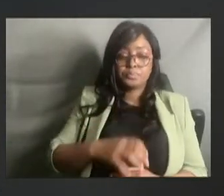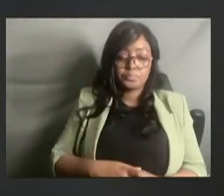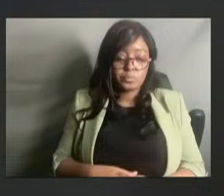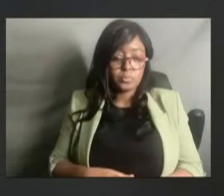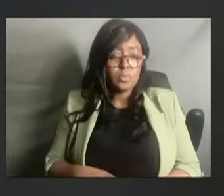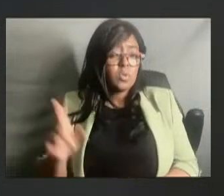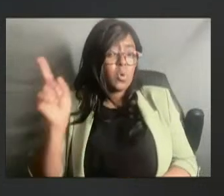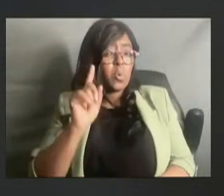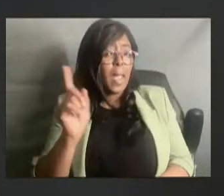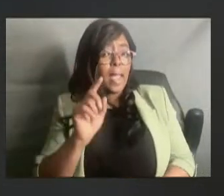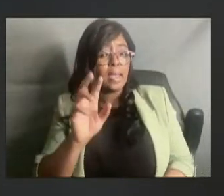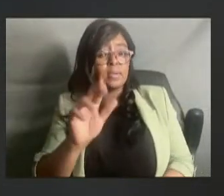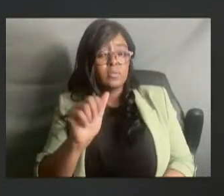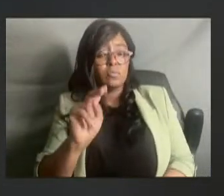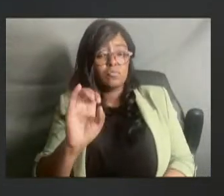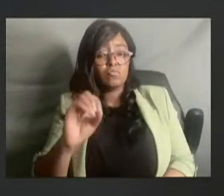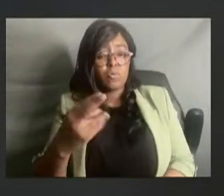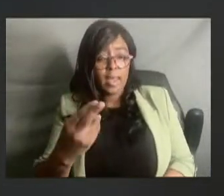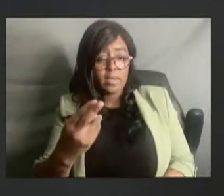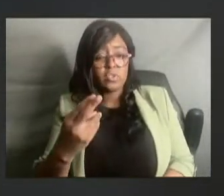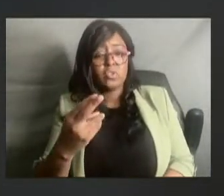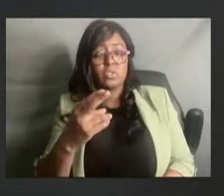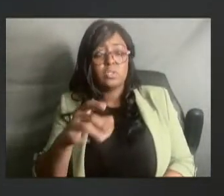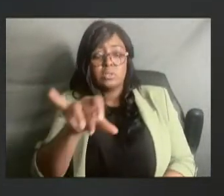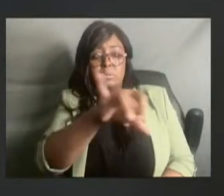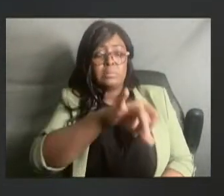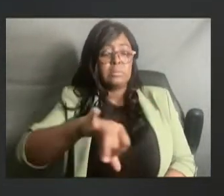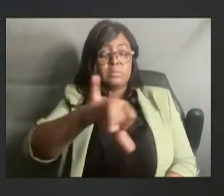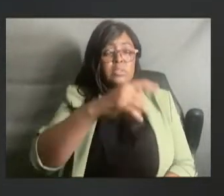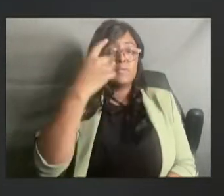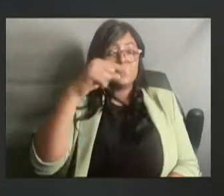And I know you're frustrated and I'm sorry for that. Where is the